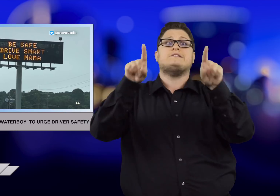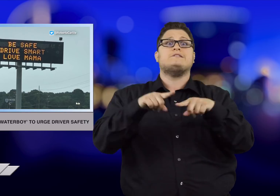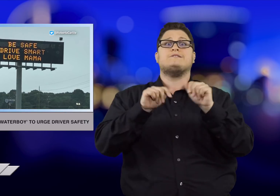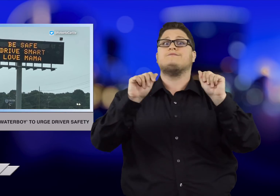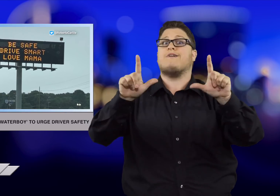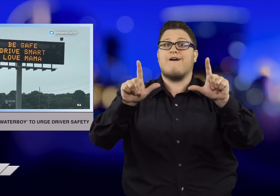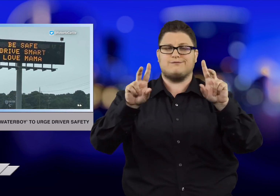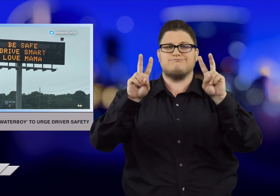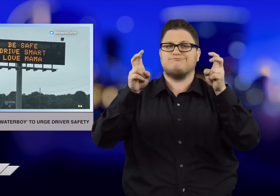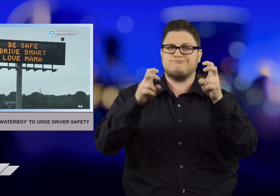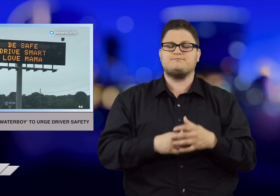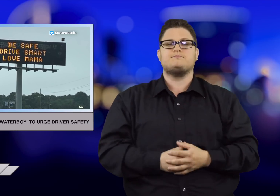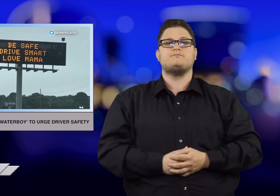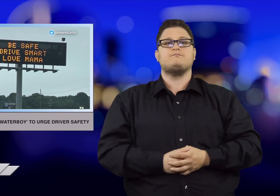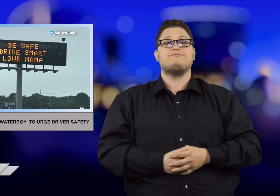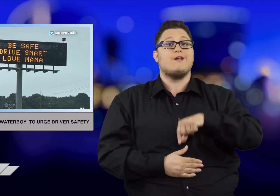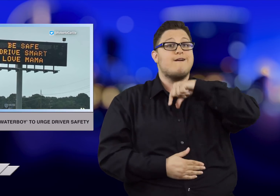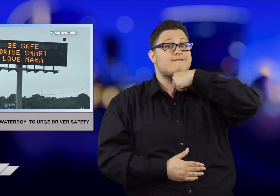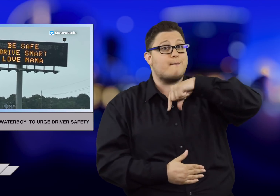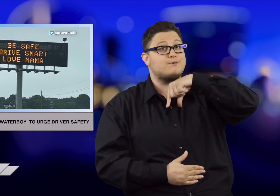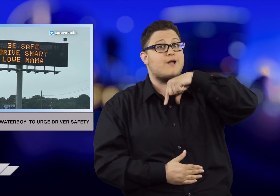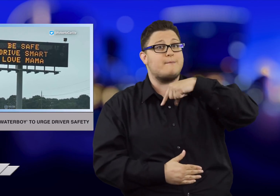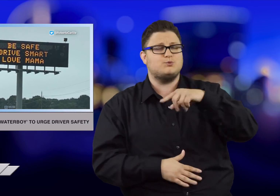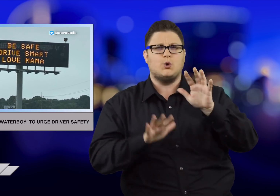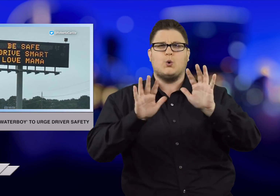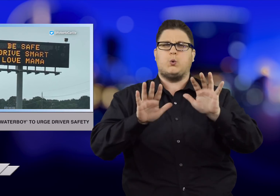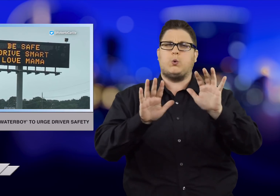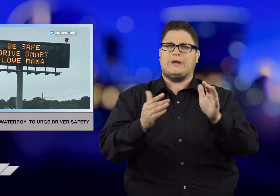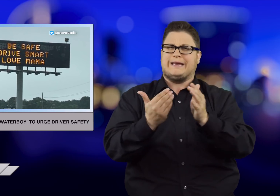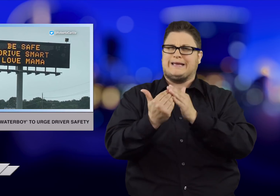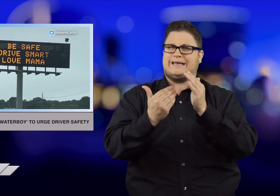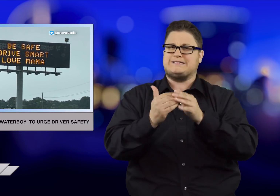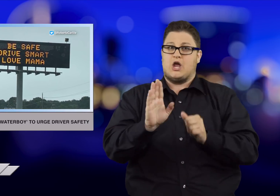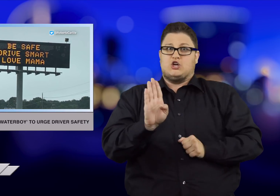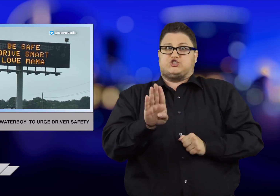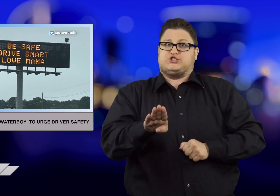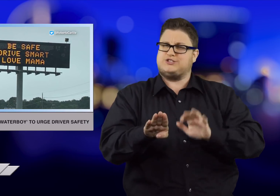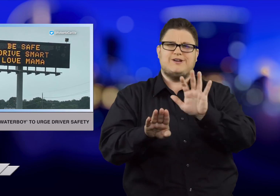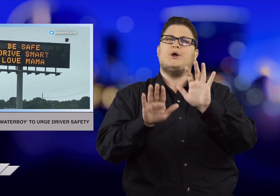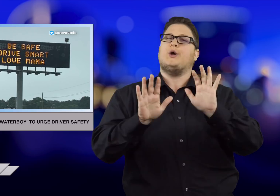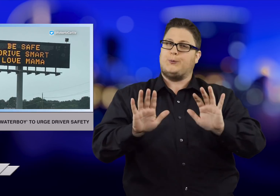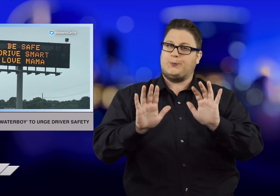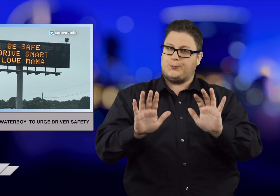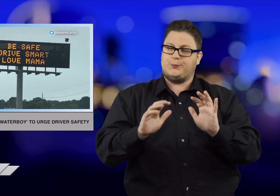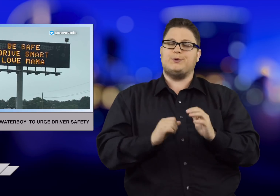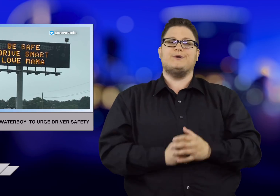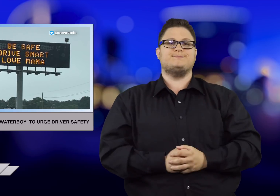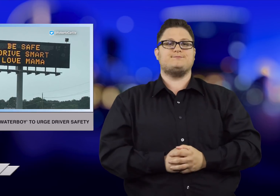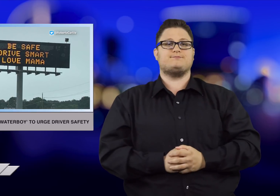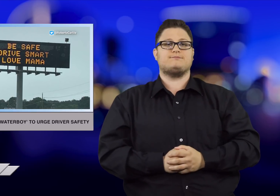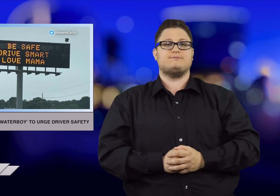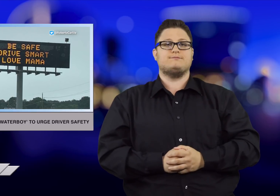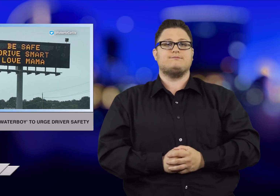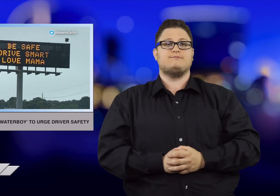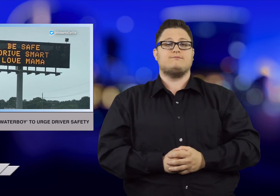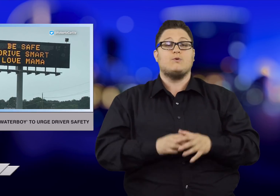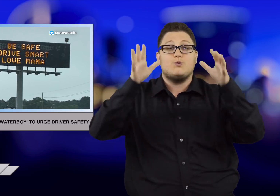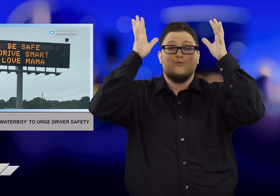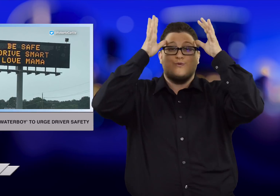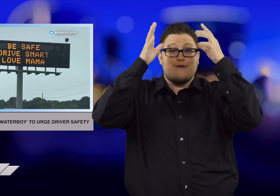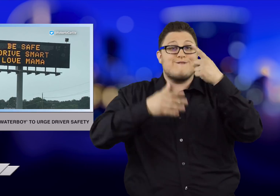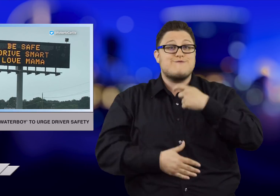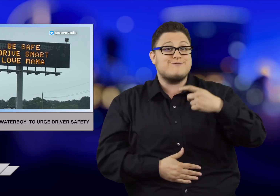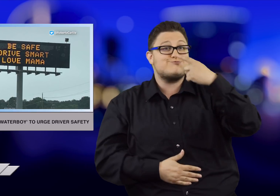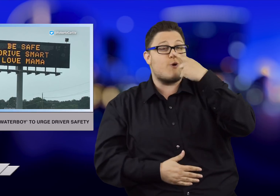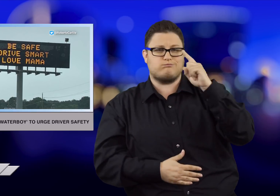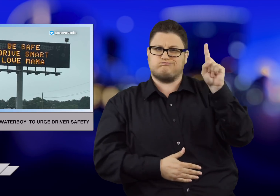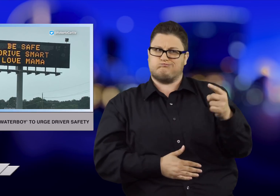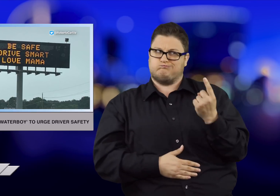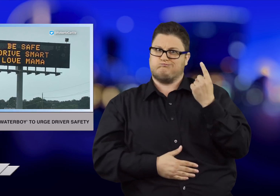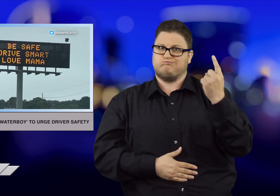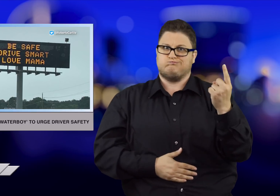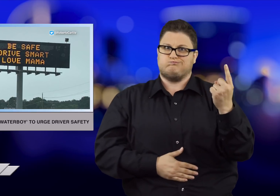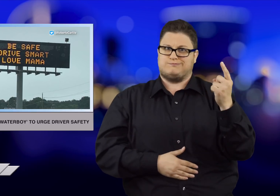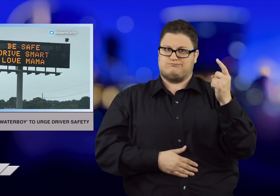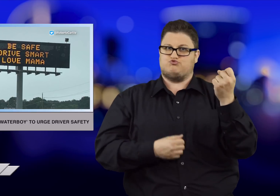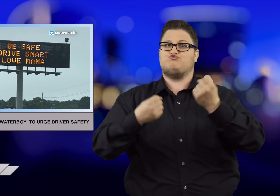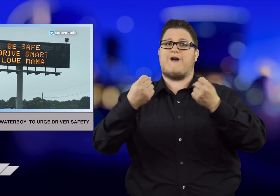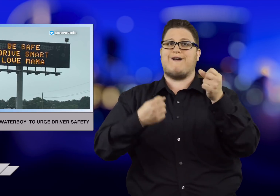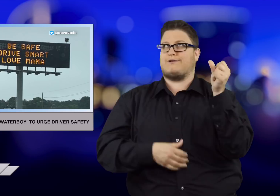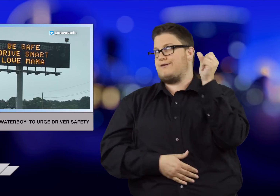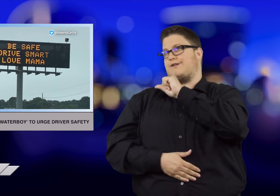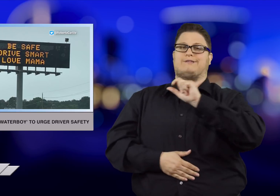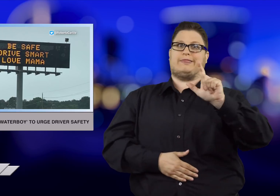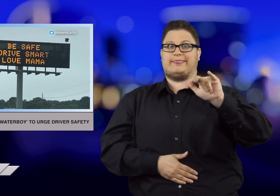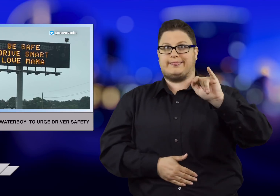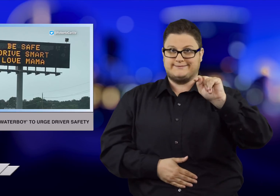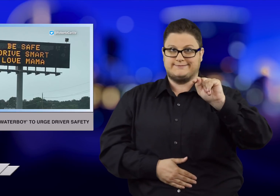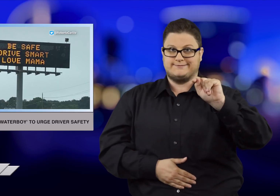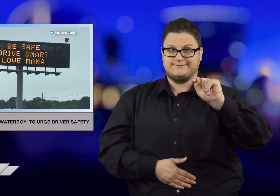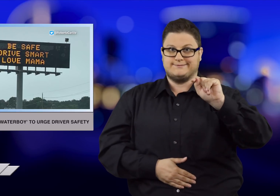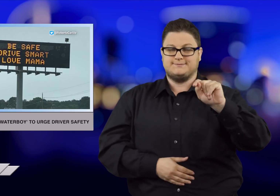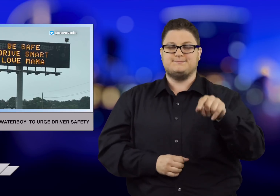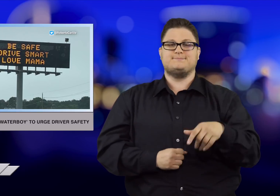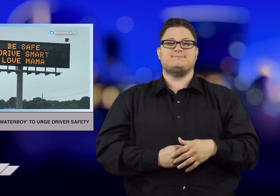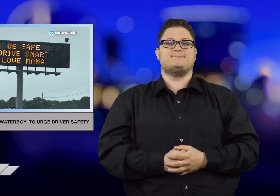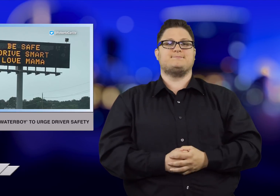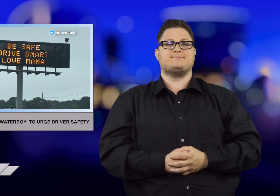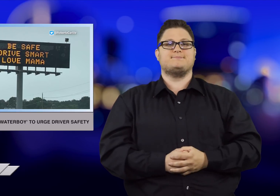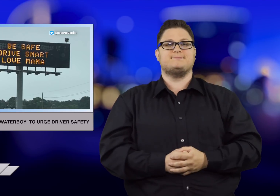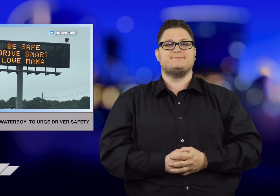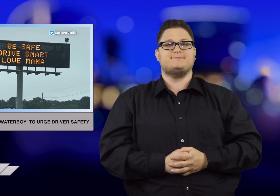Previous signs have read "Gobble, gobble go easy on the throttle!" and "Only Rudolph should drive lit."